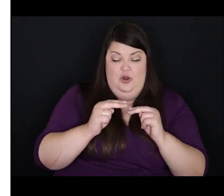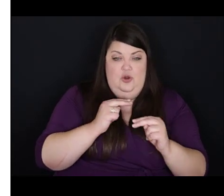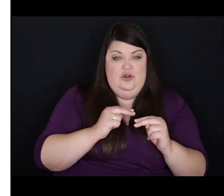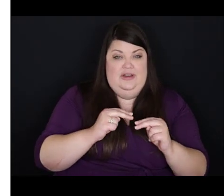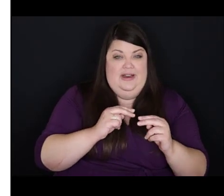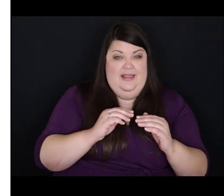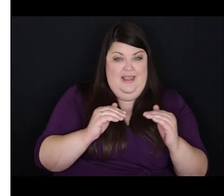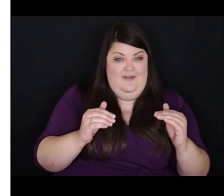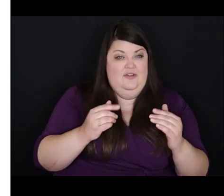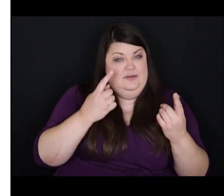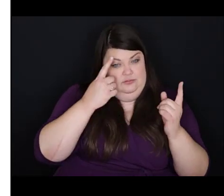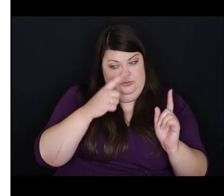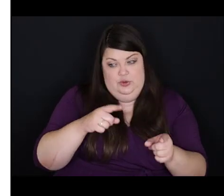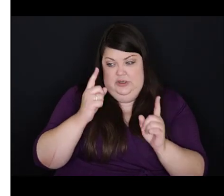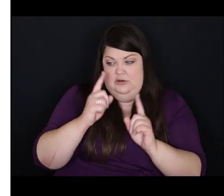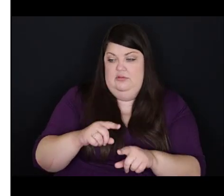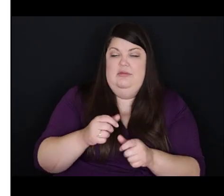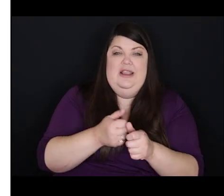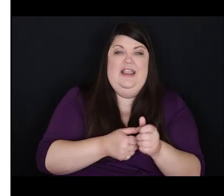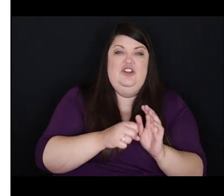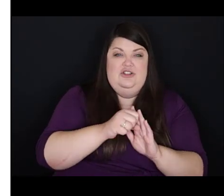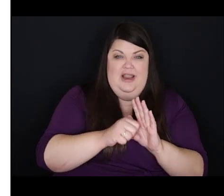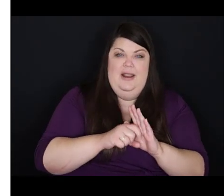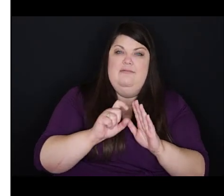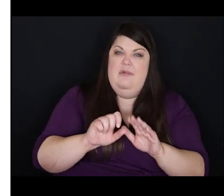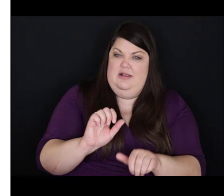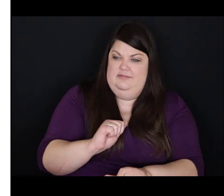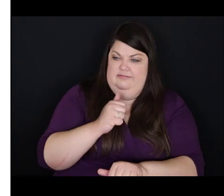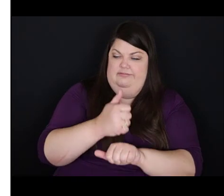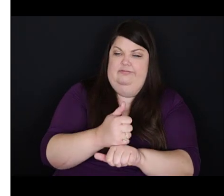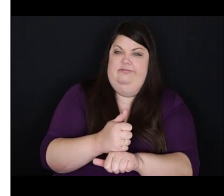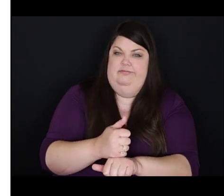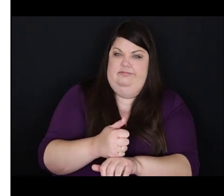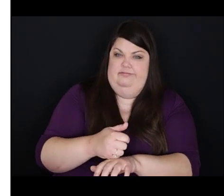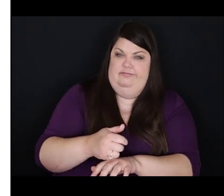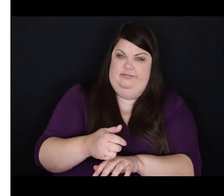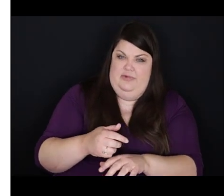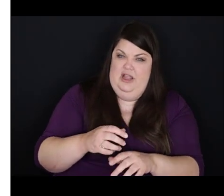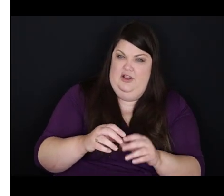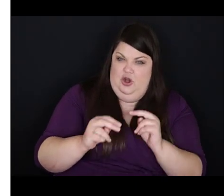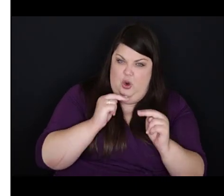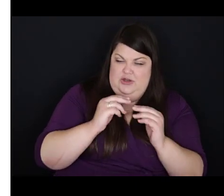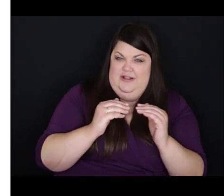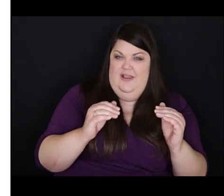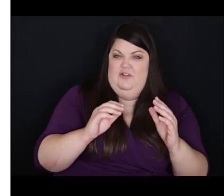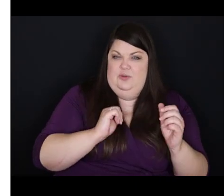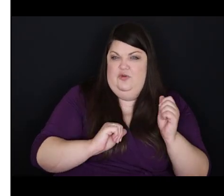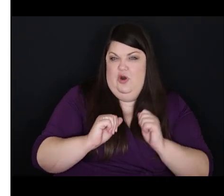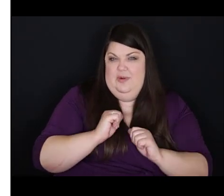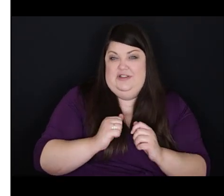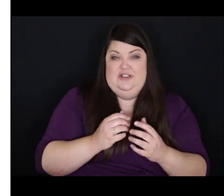each State must incorporate the negotiated levels of performance into the Unified and Combined State